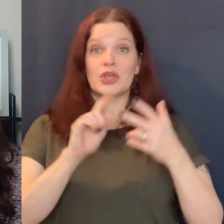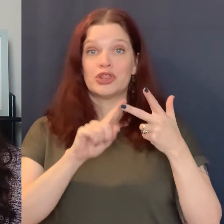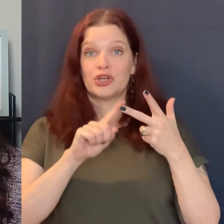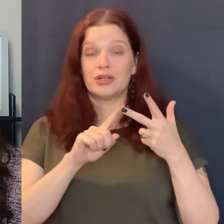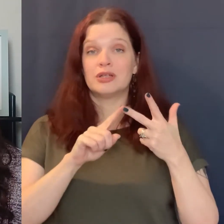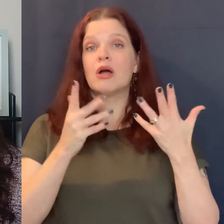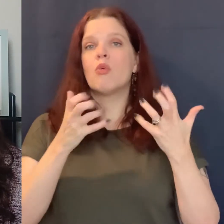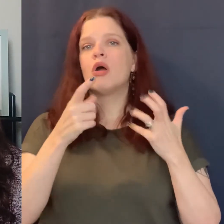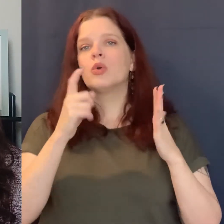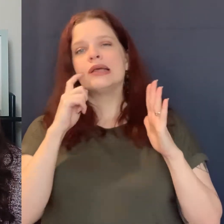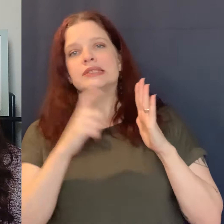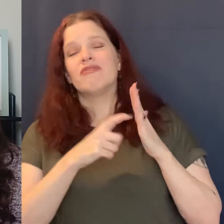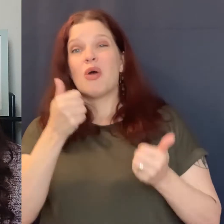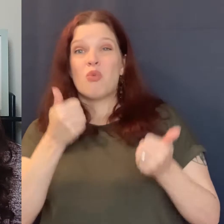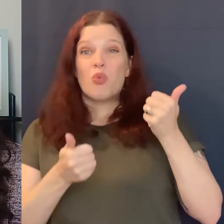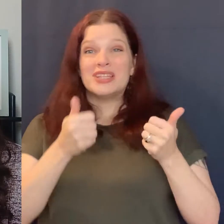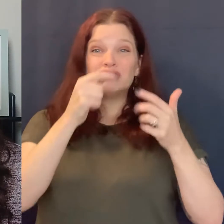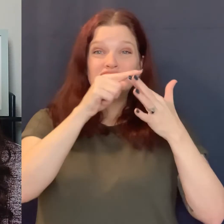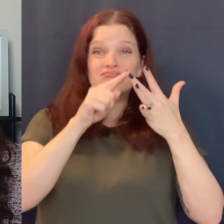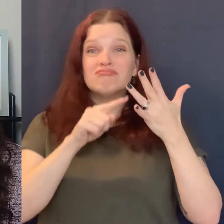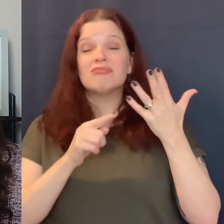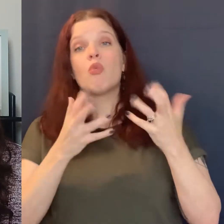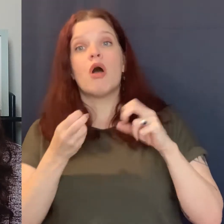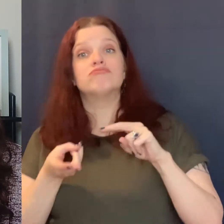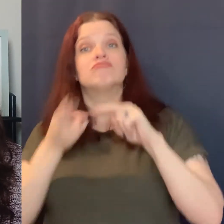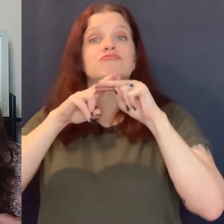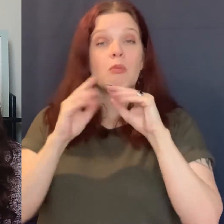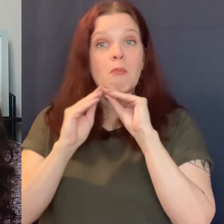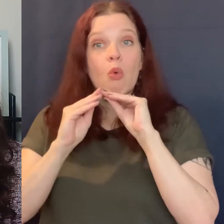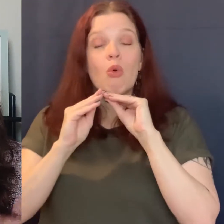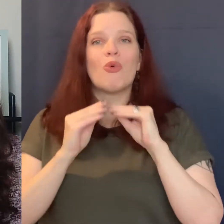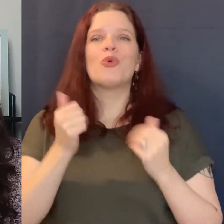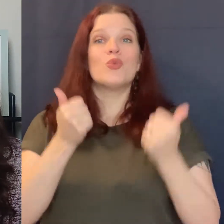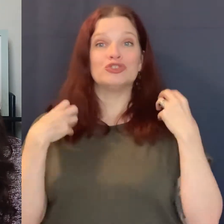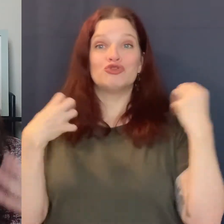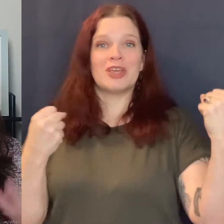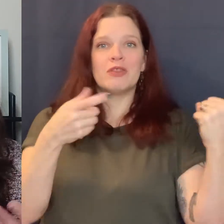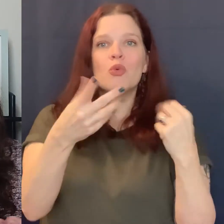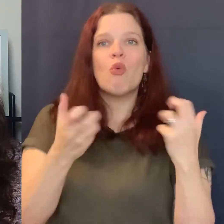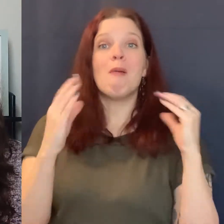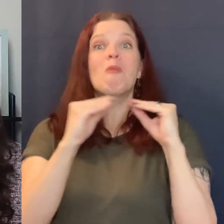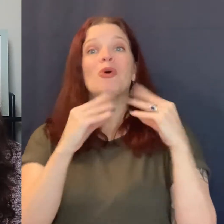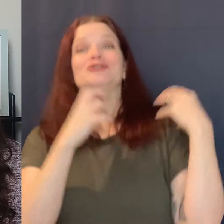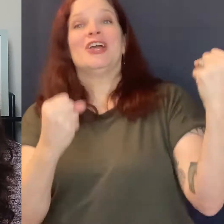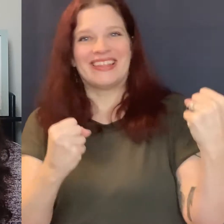The third thing I want you to do is identify which of these strengths you want to increase or strengthen. Which strength do you want to strengthen?